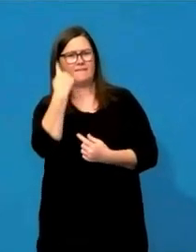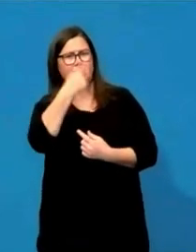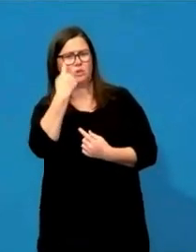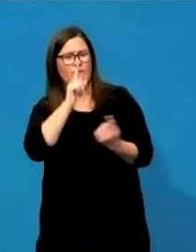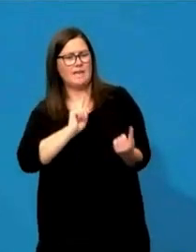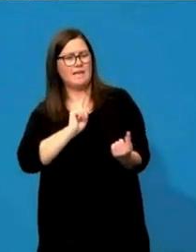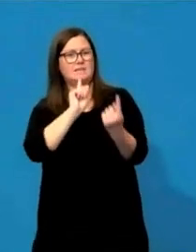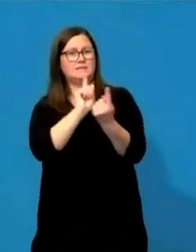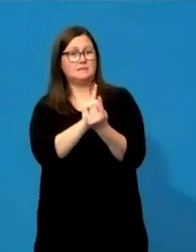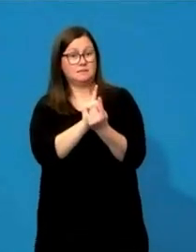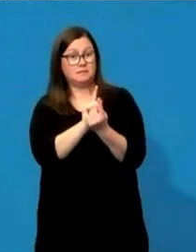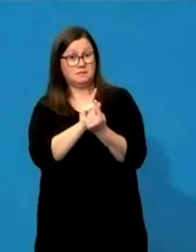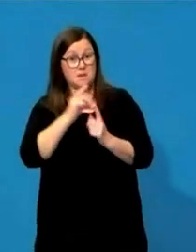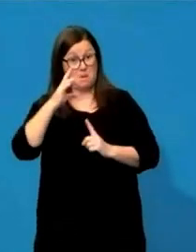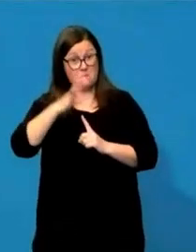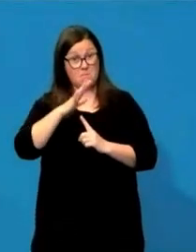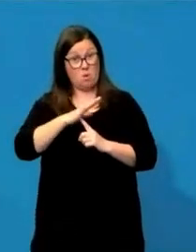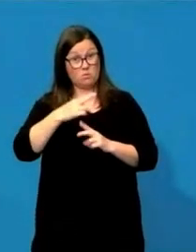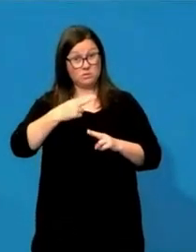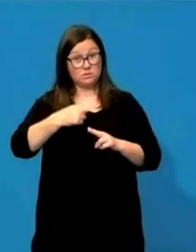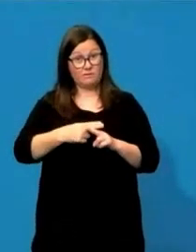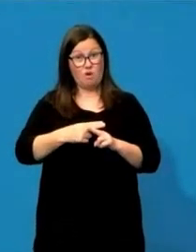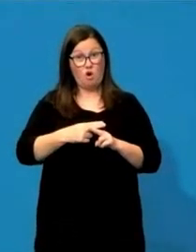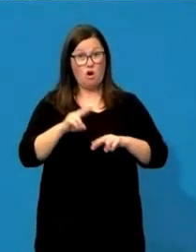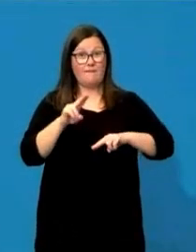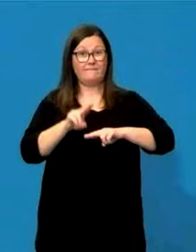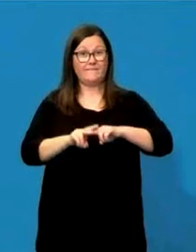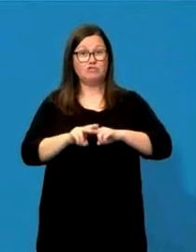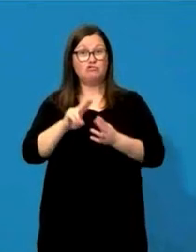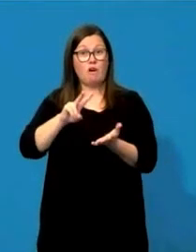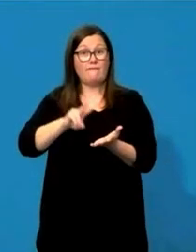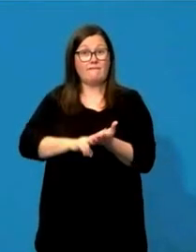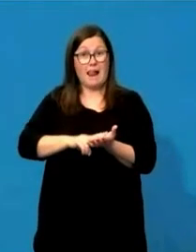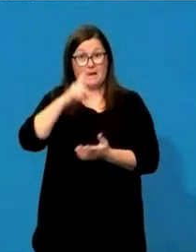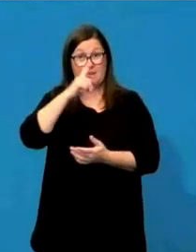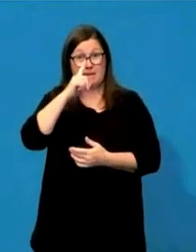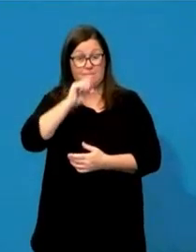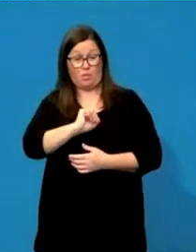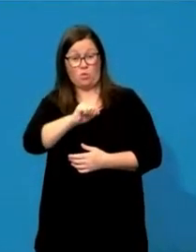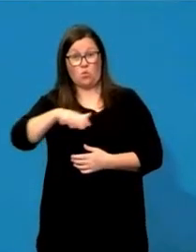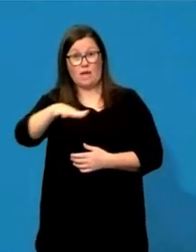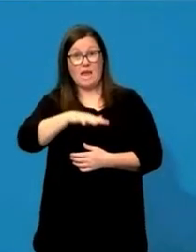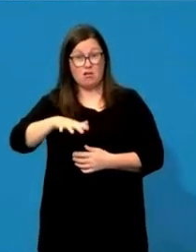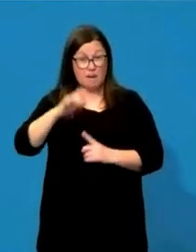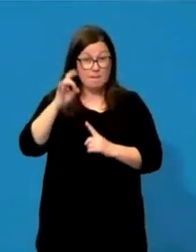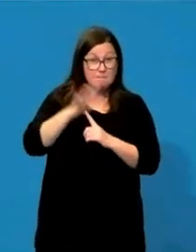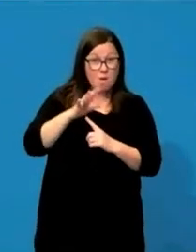members of the Fitzroy Valley community to know who they're working with and establish a